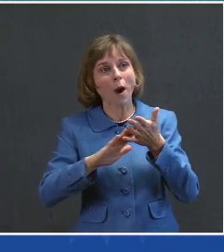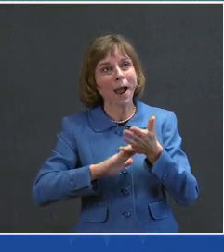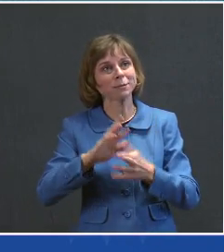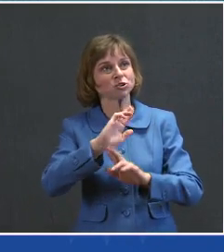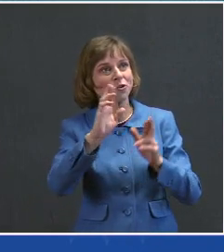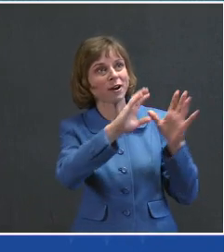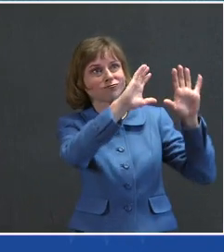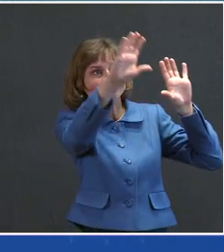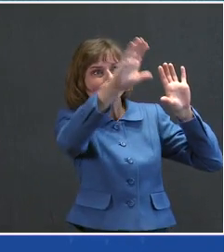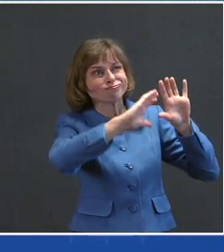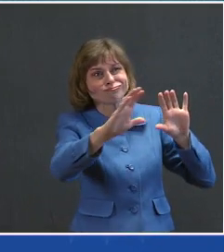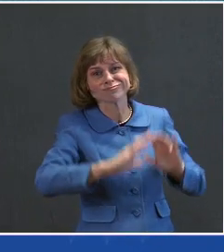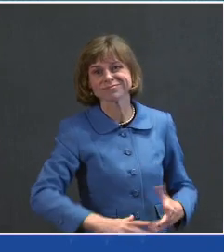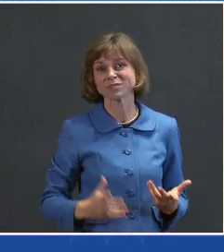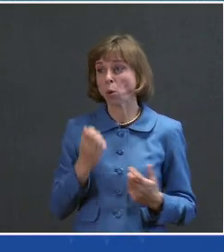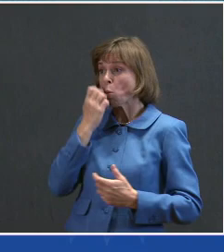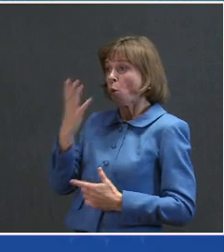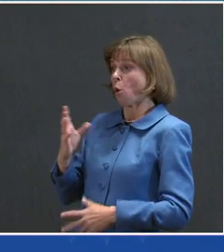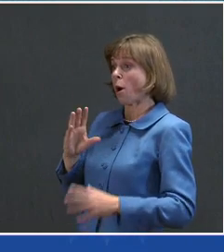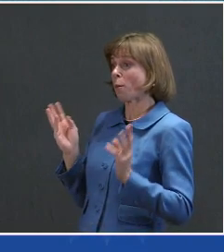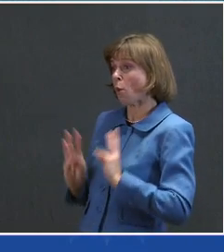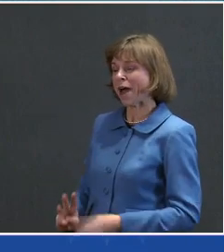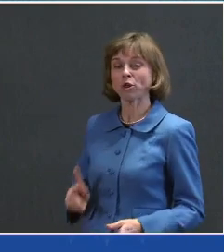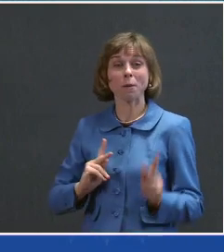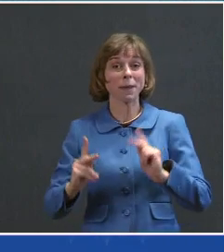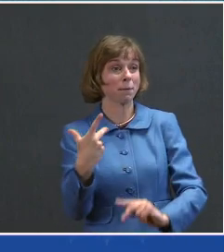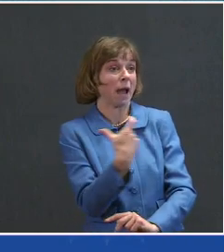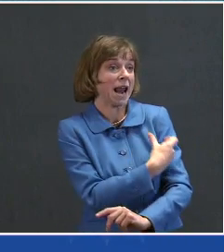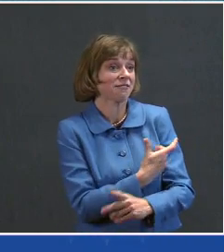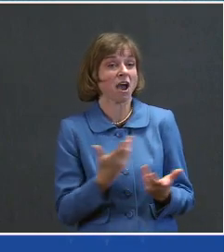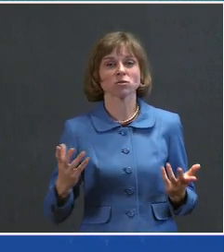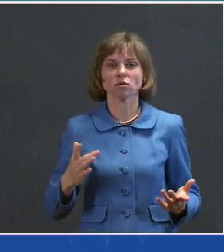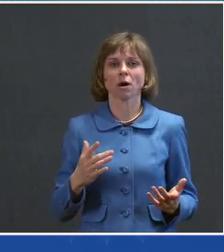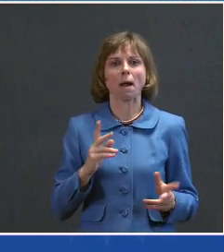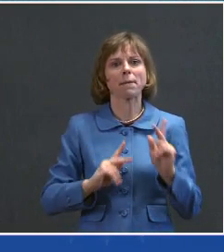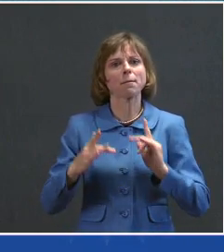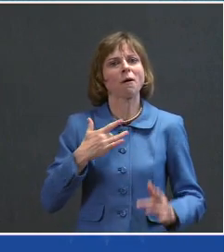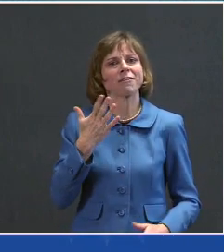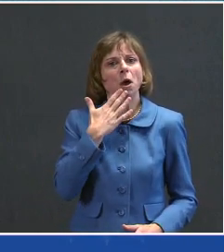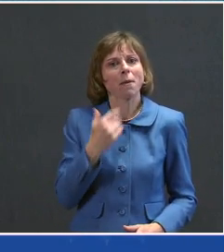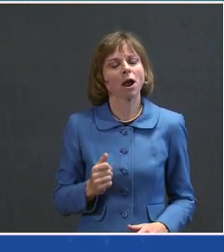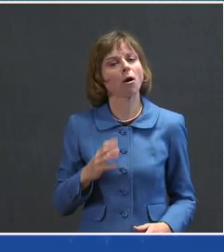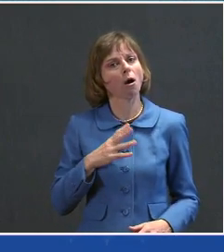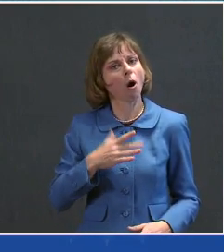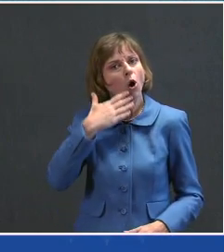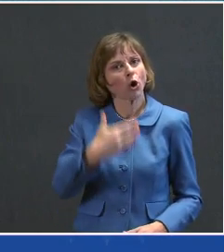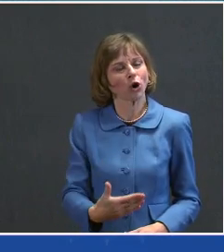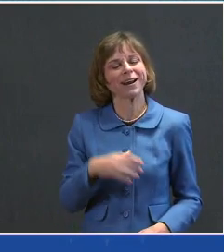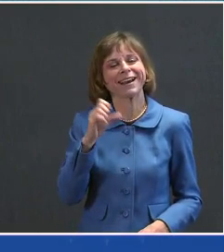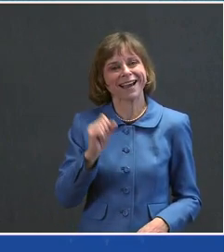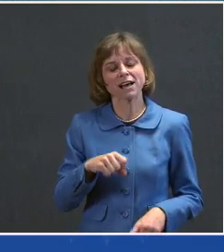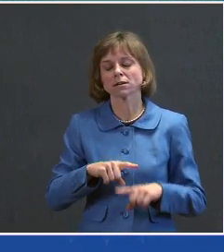More people are getting vaccinated. People feel better; that's a good thing. But we need to remain vigilant. We are still at war with the virus.